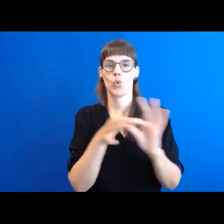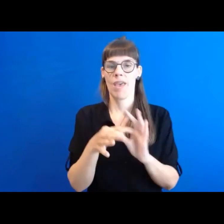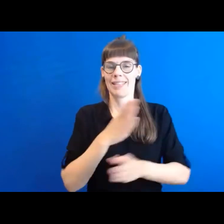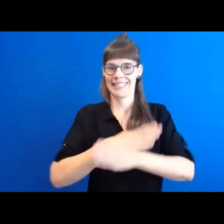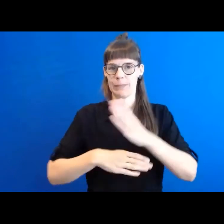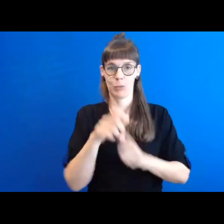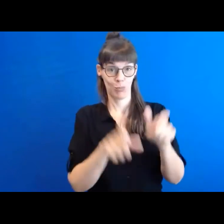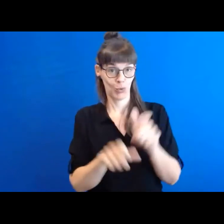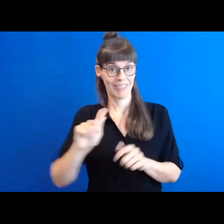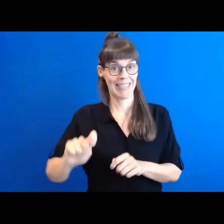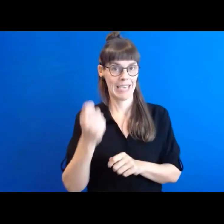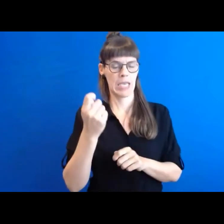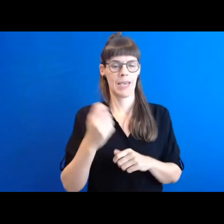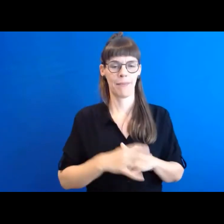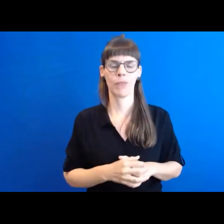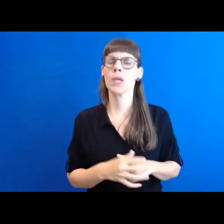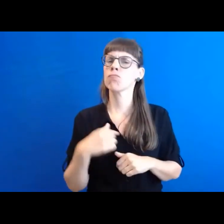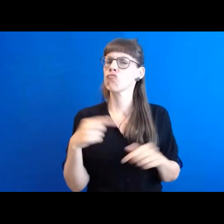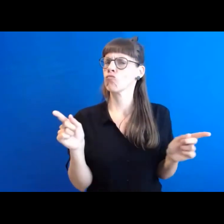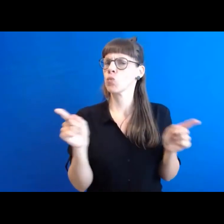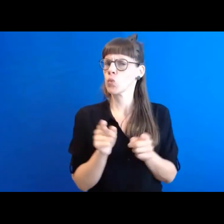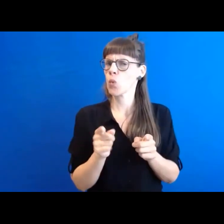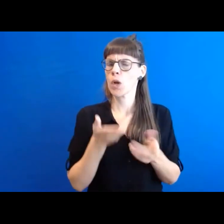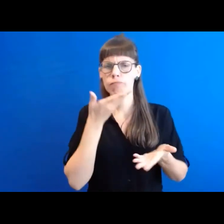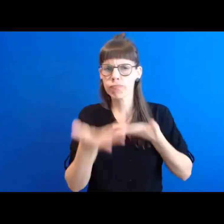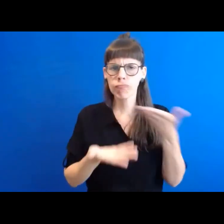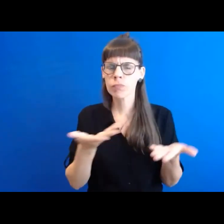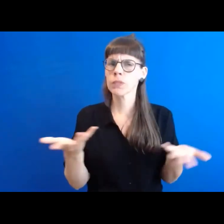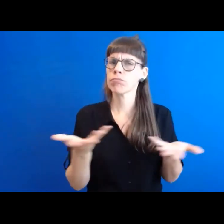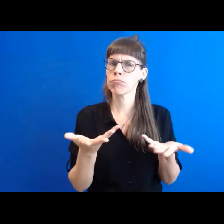Hello, colleagues. As mentioned, my name is John Wambau from United